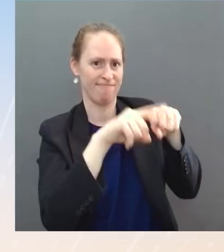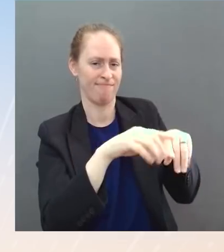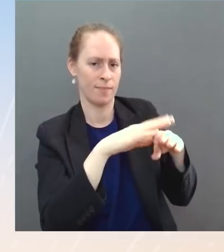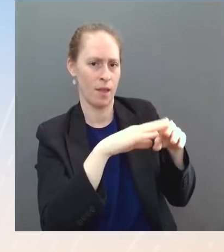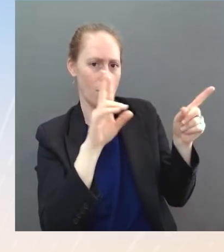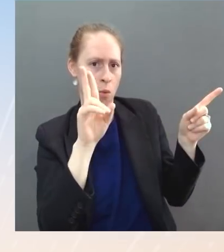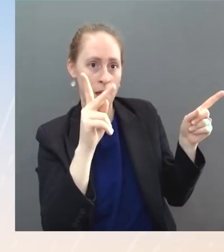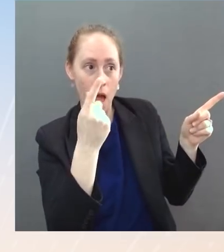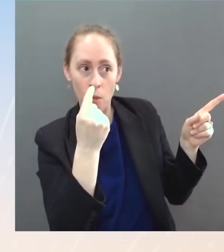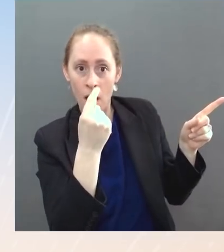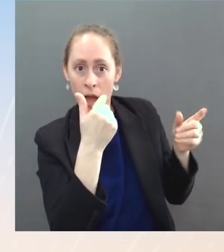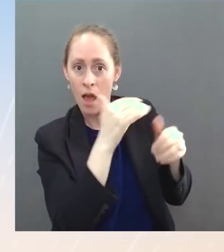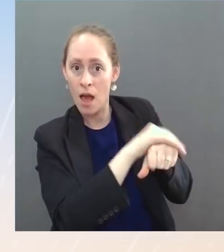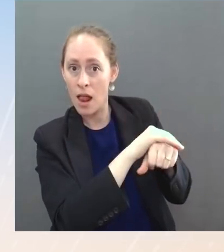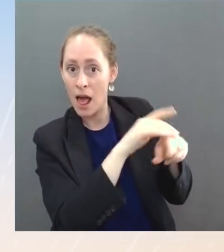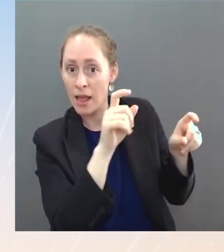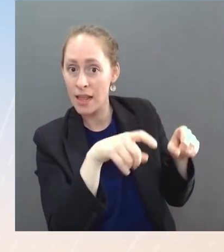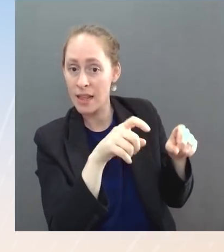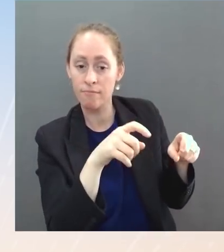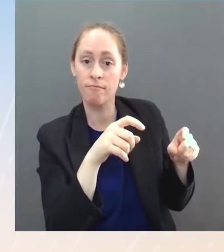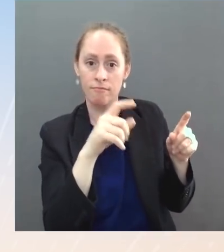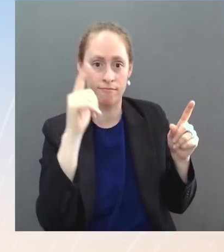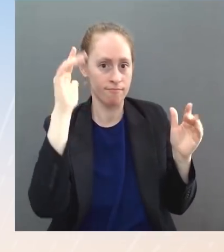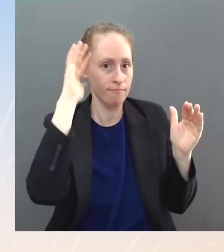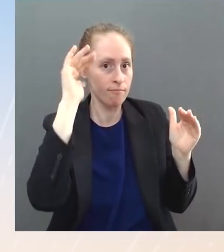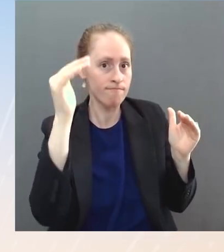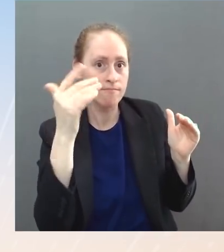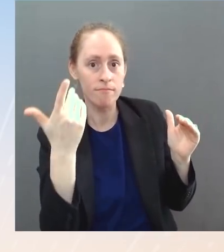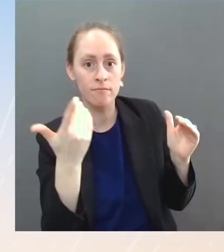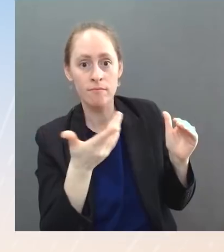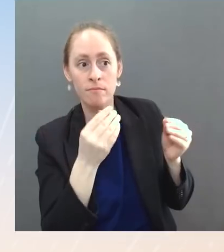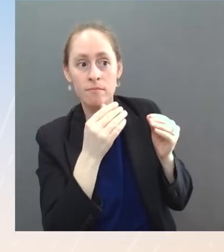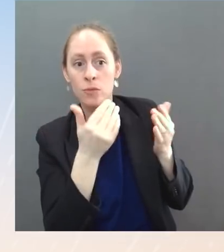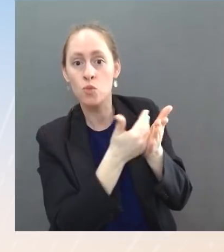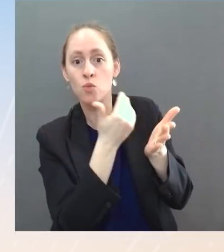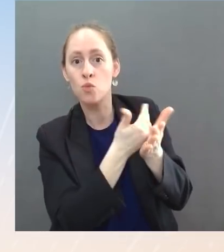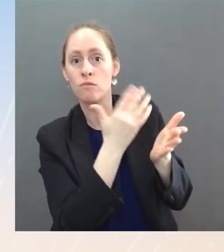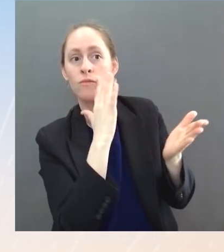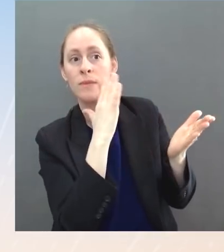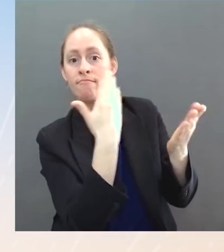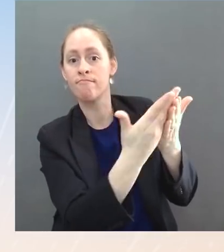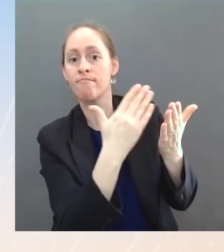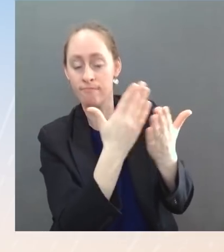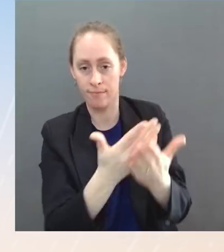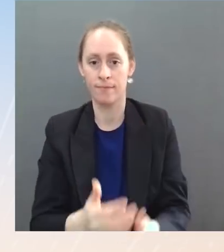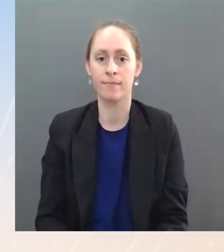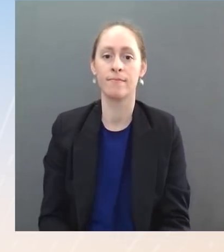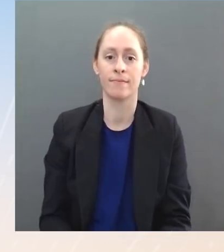to be delivered in the near future. We can't always advertise what is being delivered out of deference to our Allies